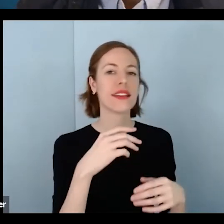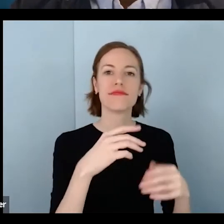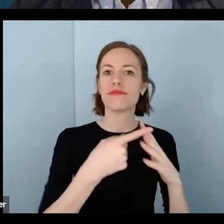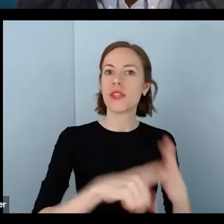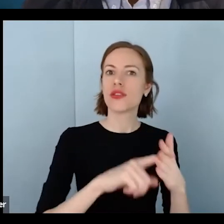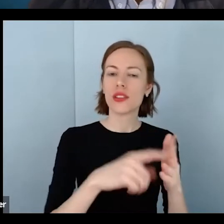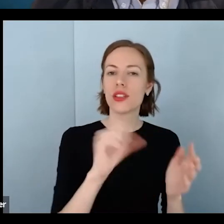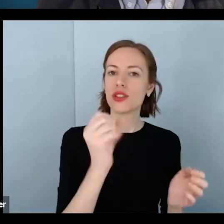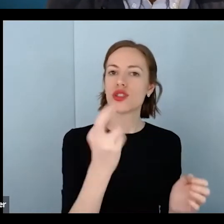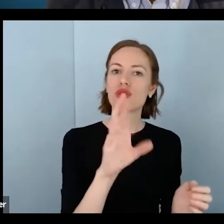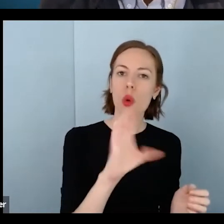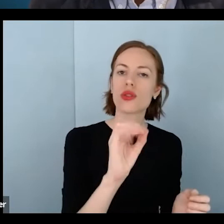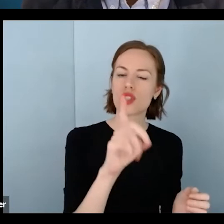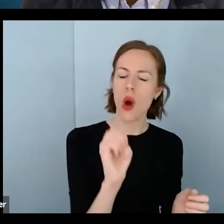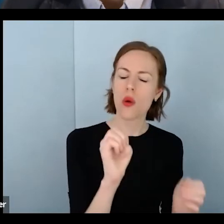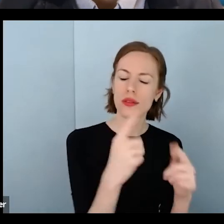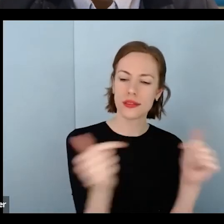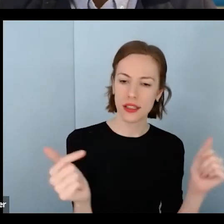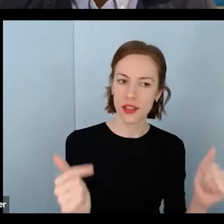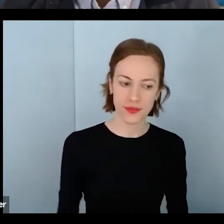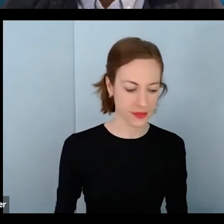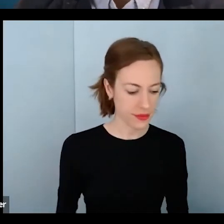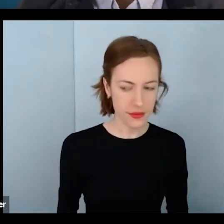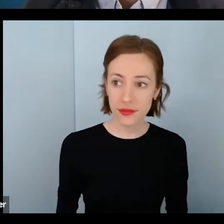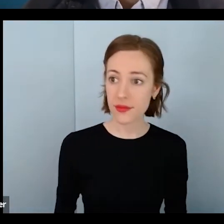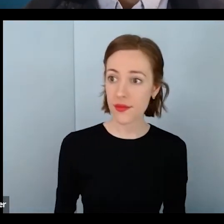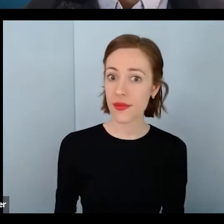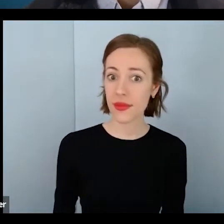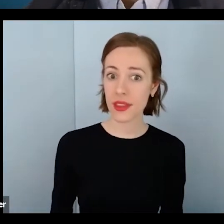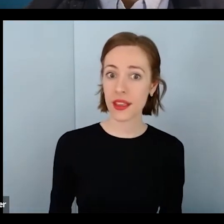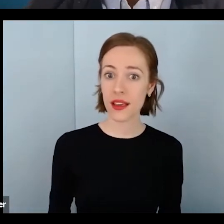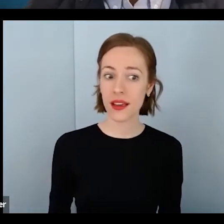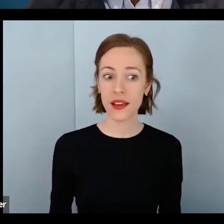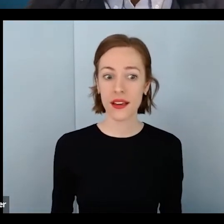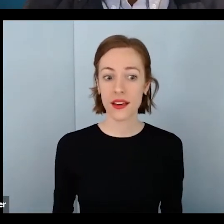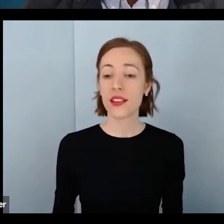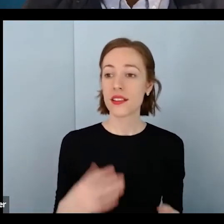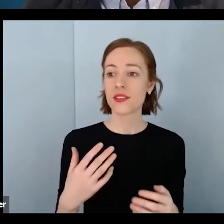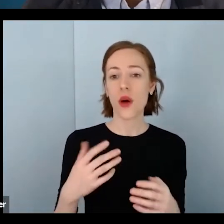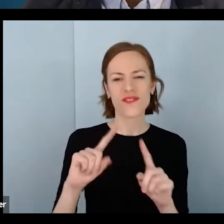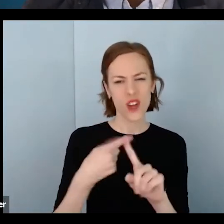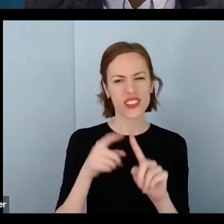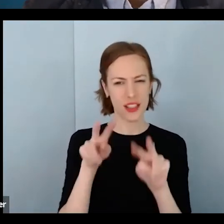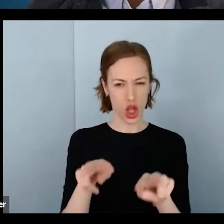to understand why this question matters to governance. Let's look at one of my favorite machines of all time.